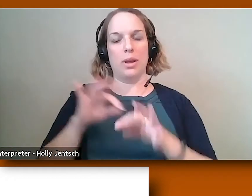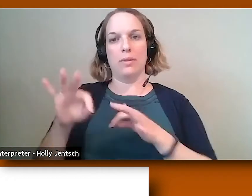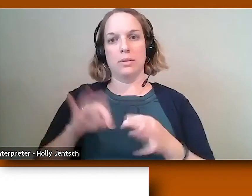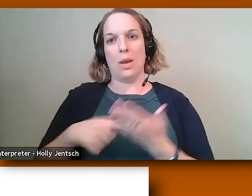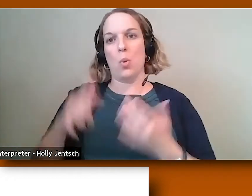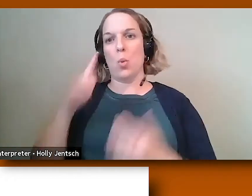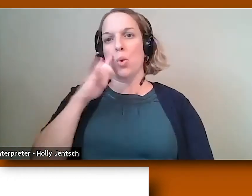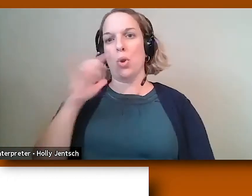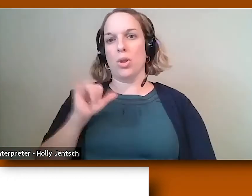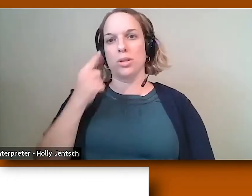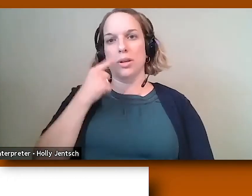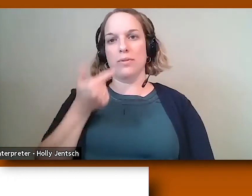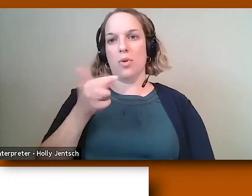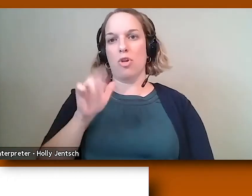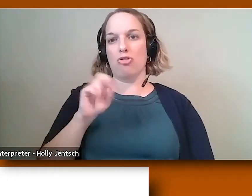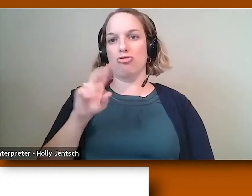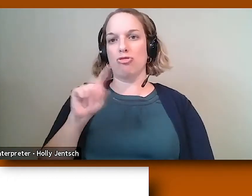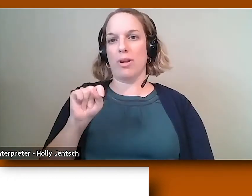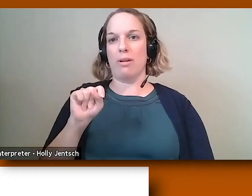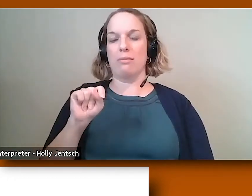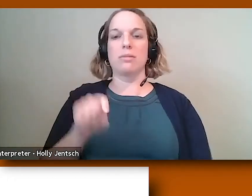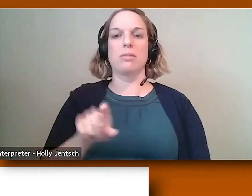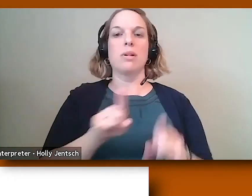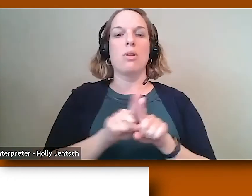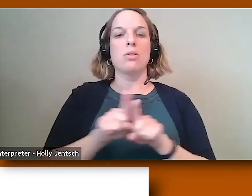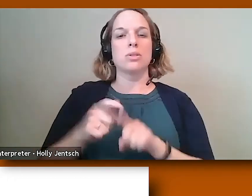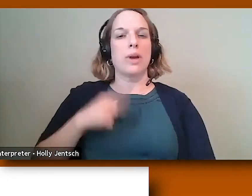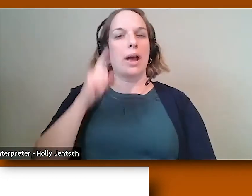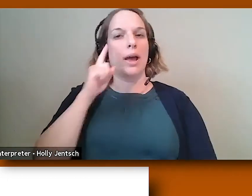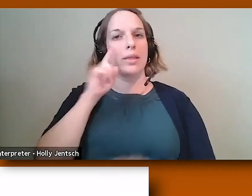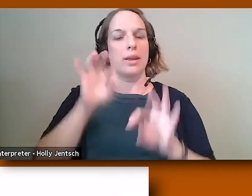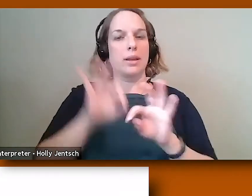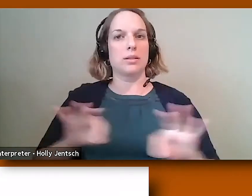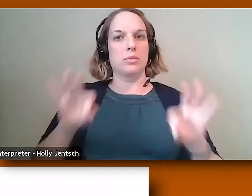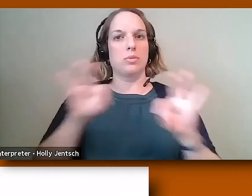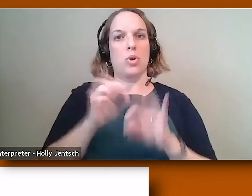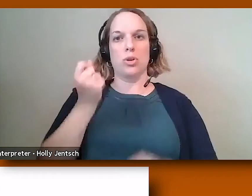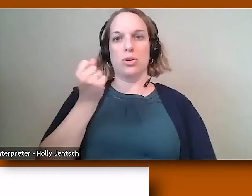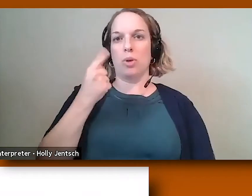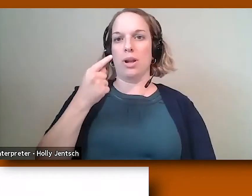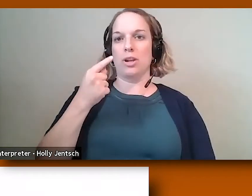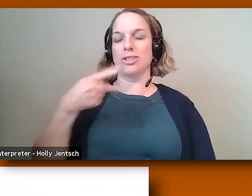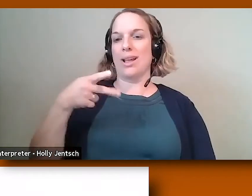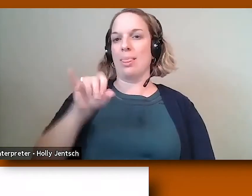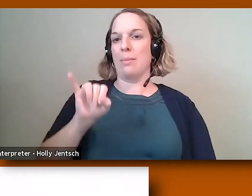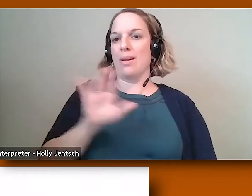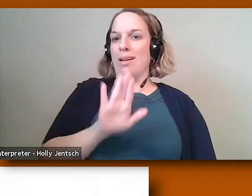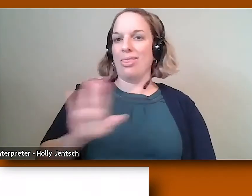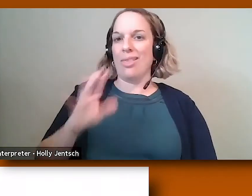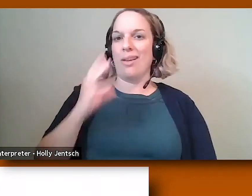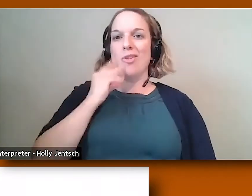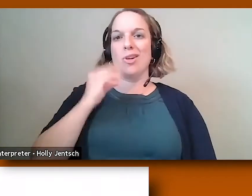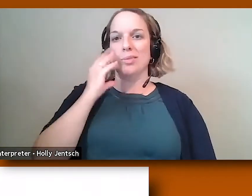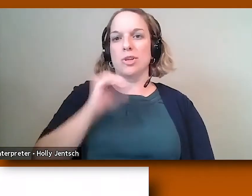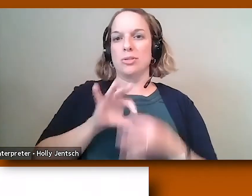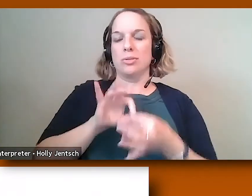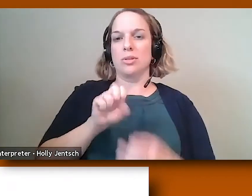But I also think it's really helpful to understand from PIs themselves their experiences with subawards, what happens